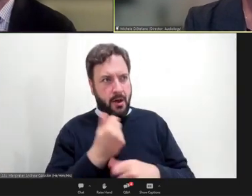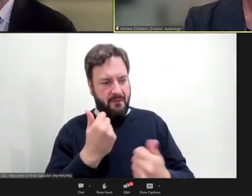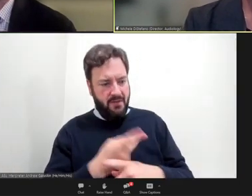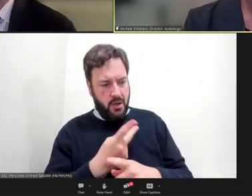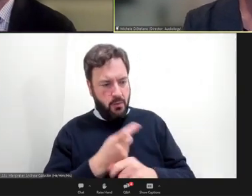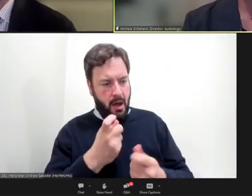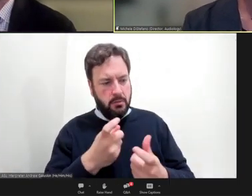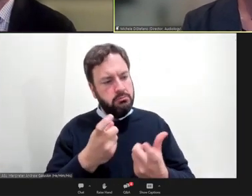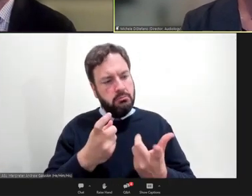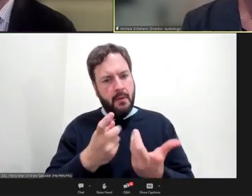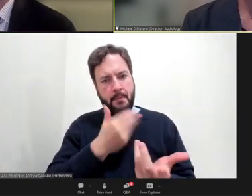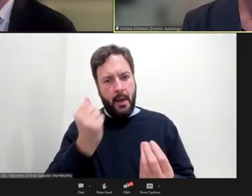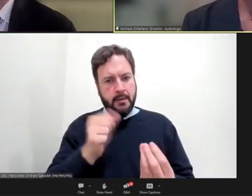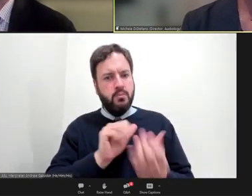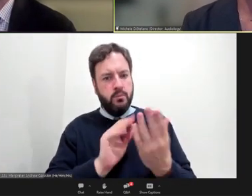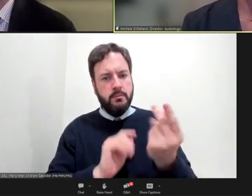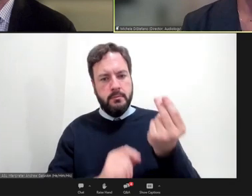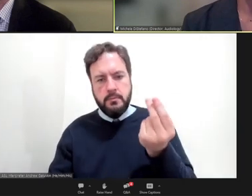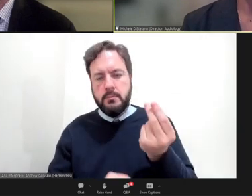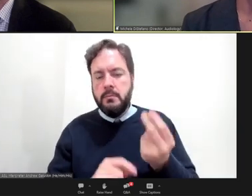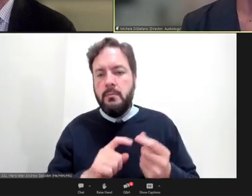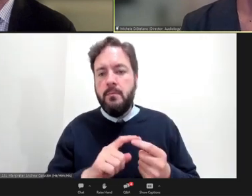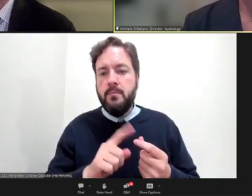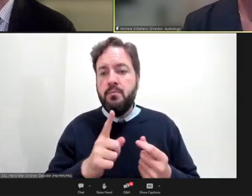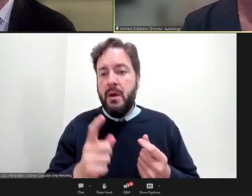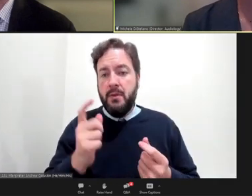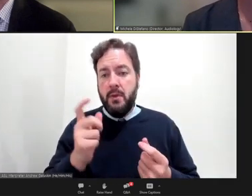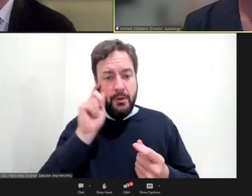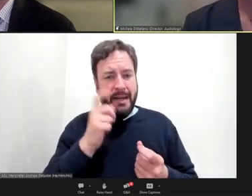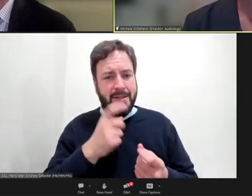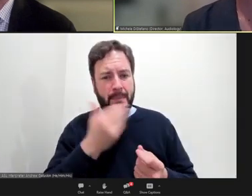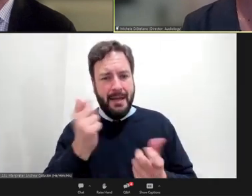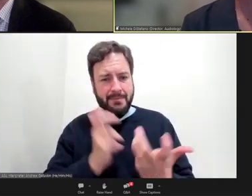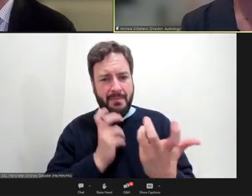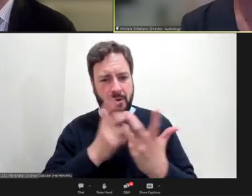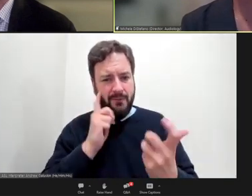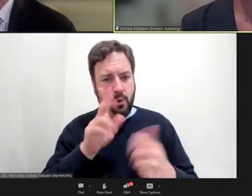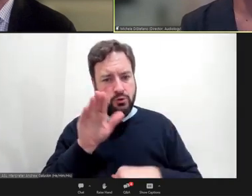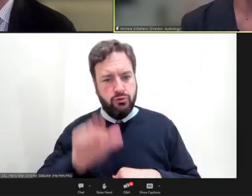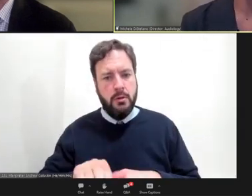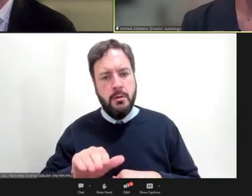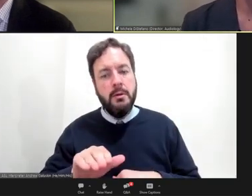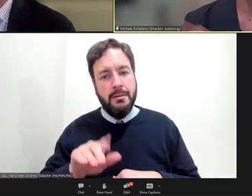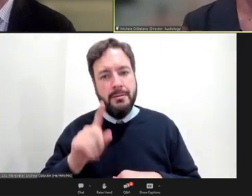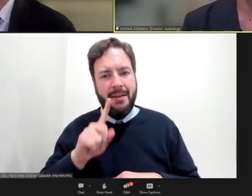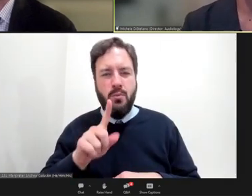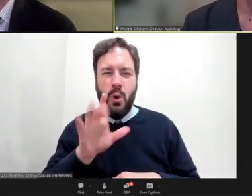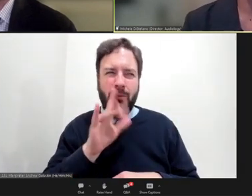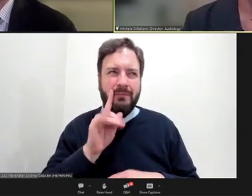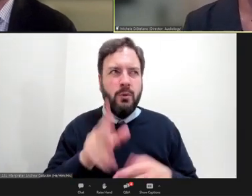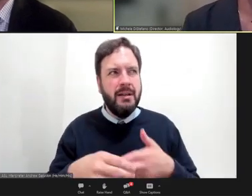there's really mostly... Hearing aids that are really gonna work for a child. And that's what we're looking for. Which is flexibility. And helping